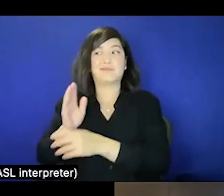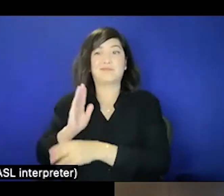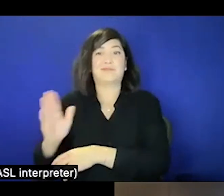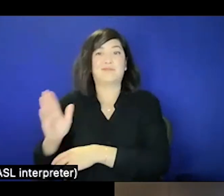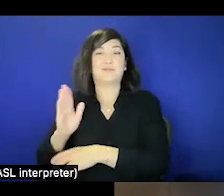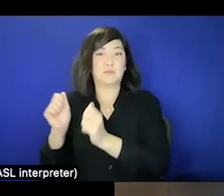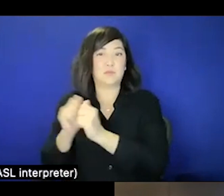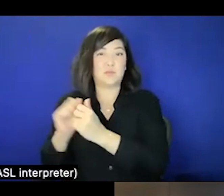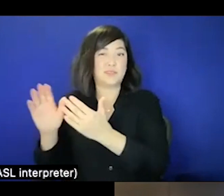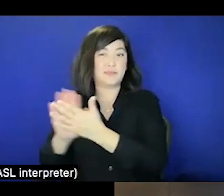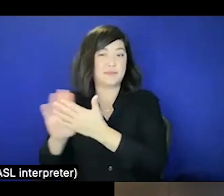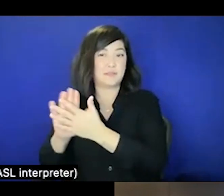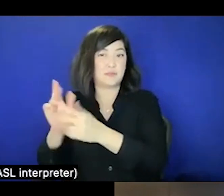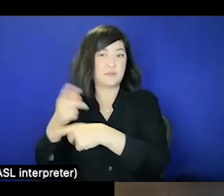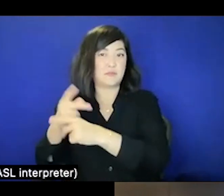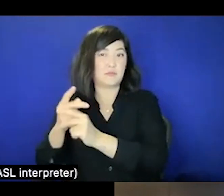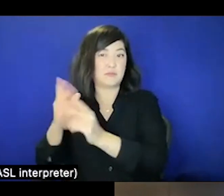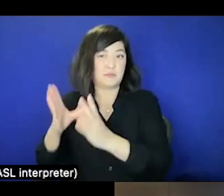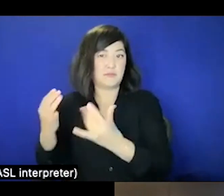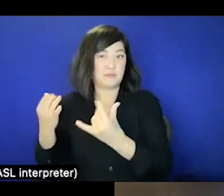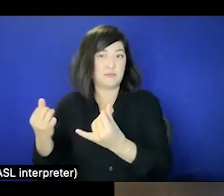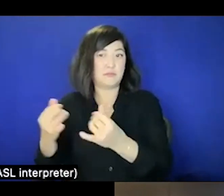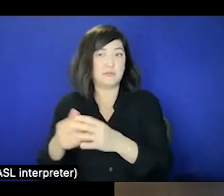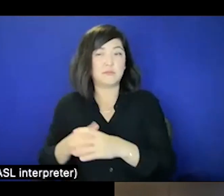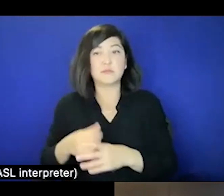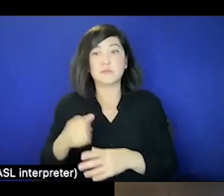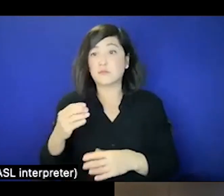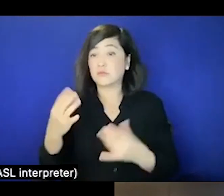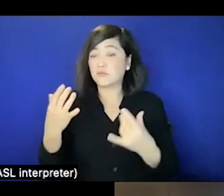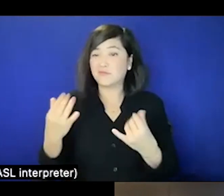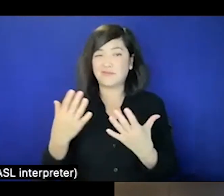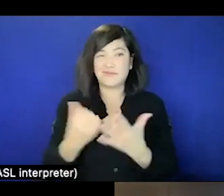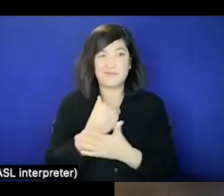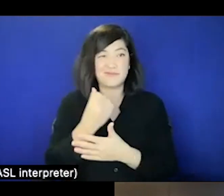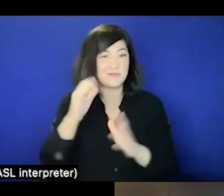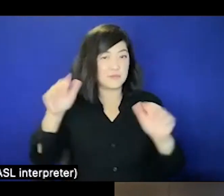And I think that our focus has just been getting people to spend money on rights